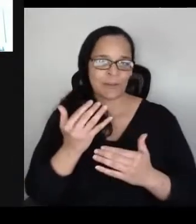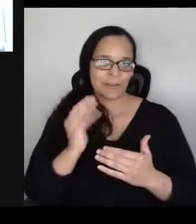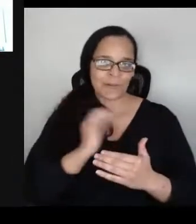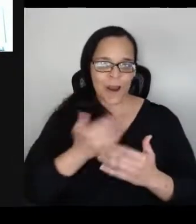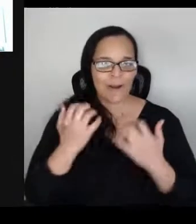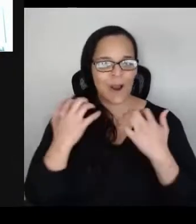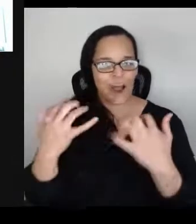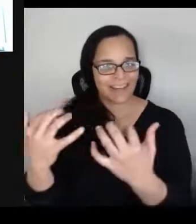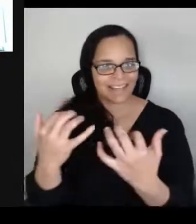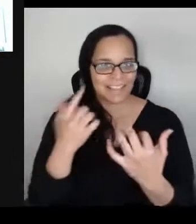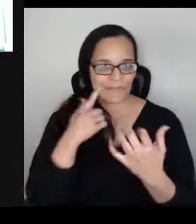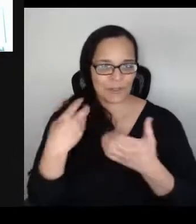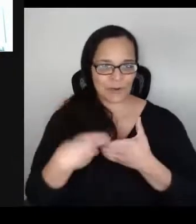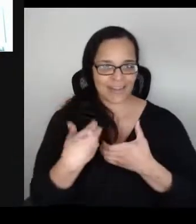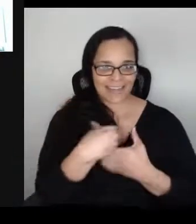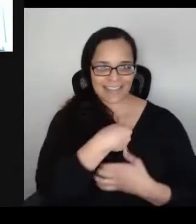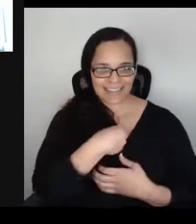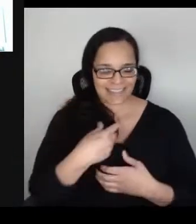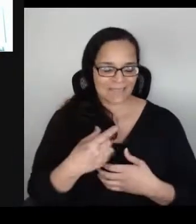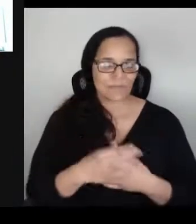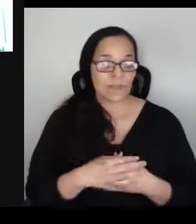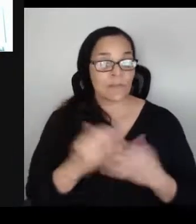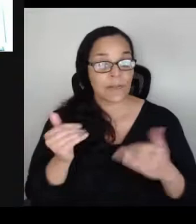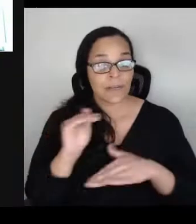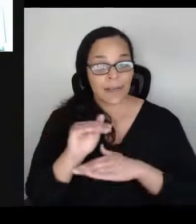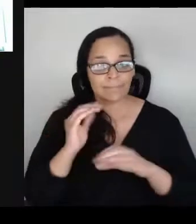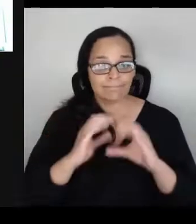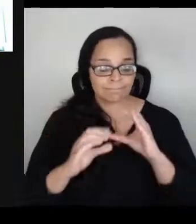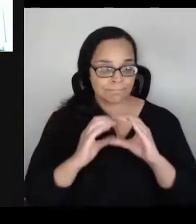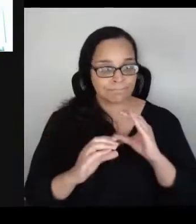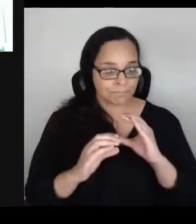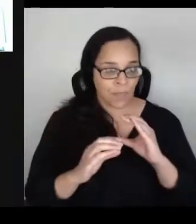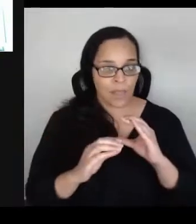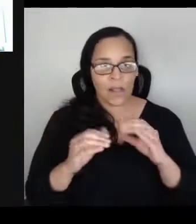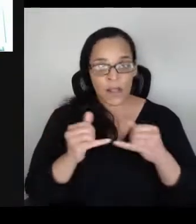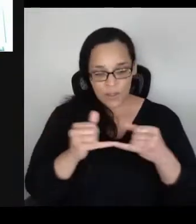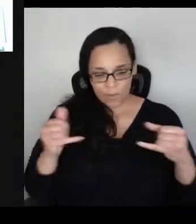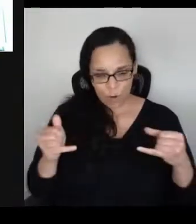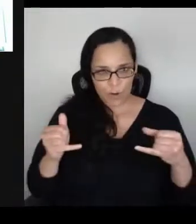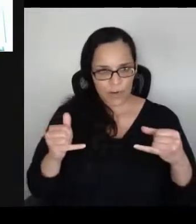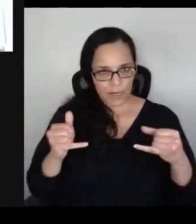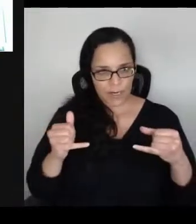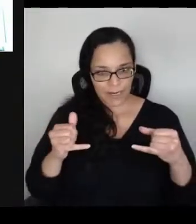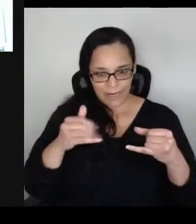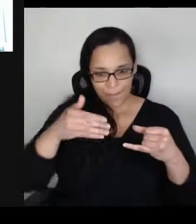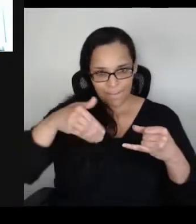For tonight's conversation, on "The border between then and now,"